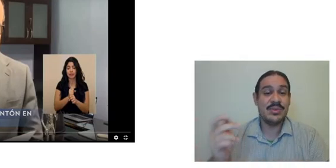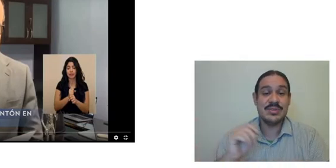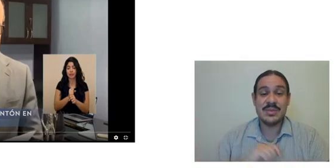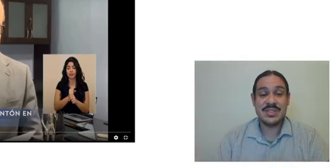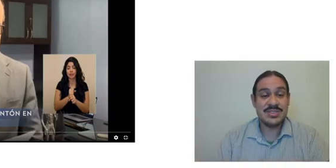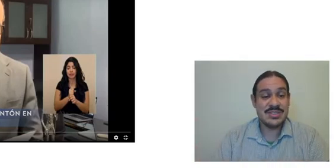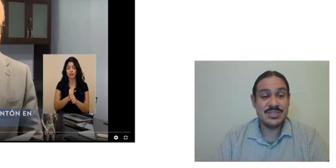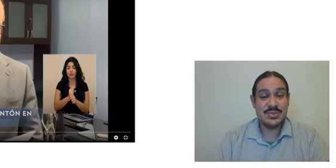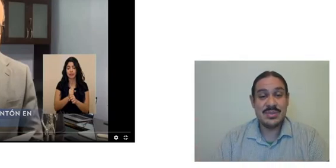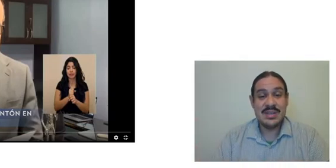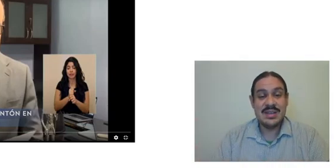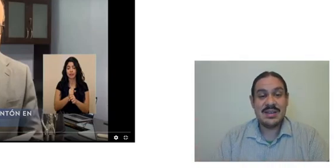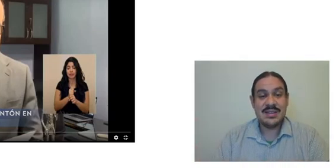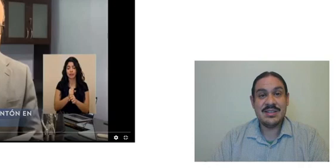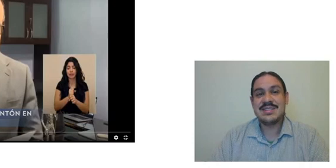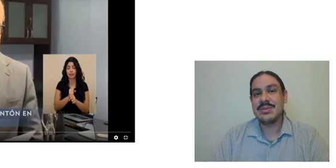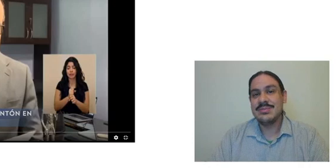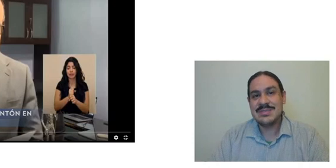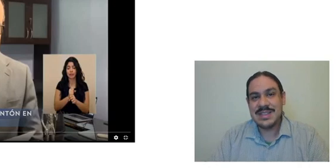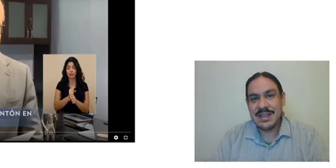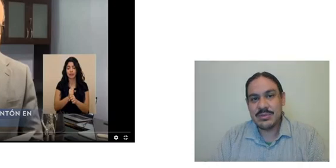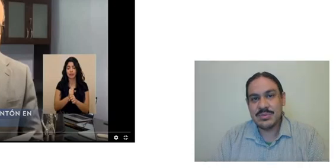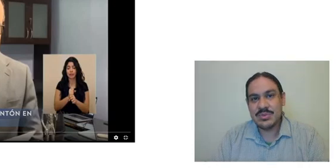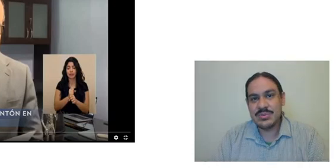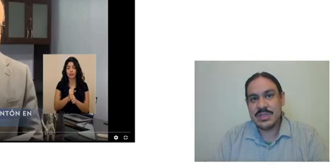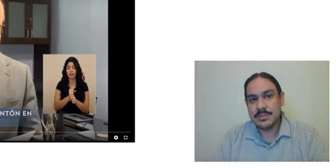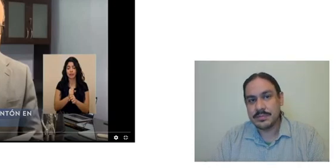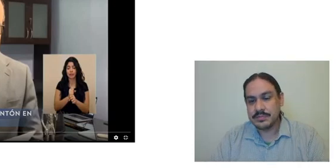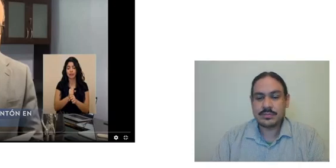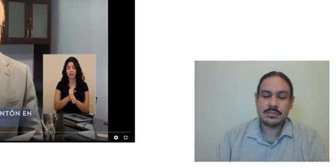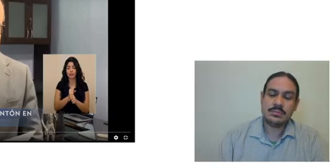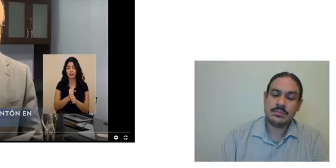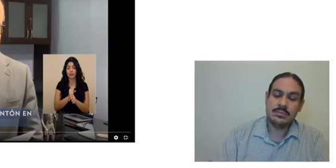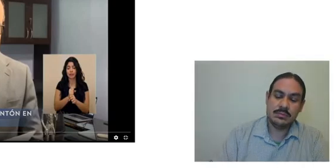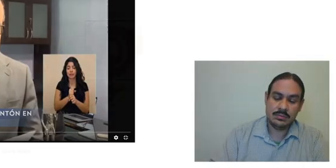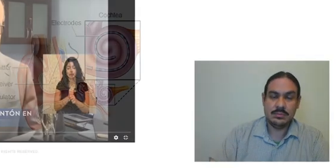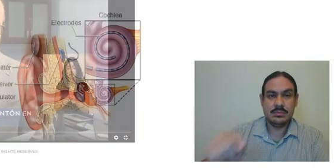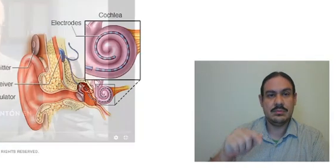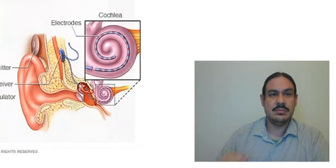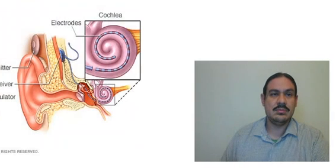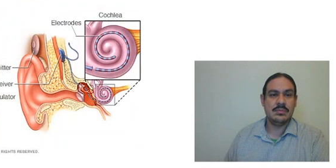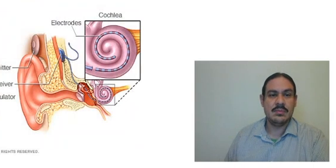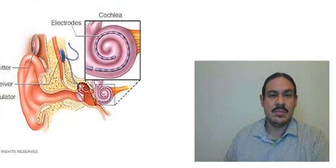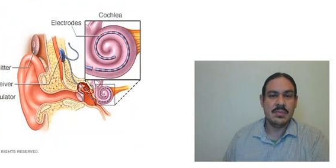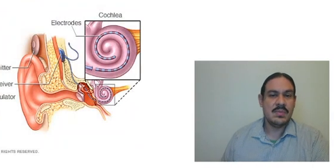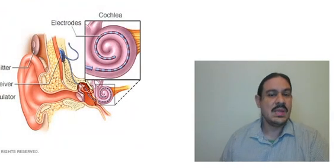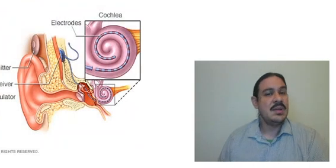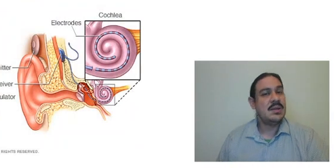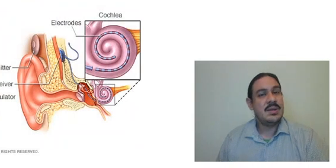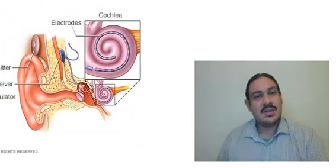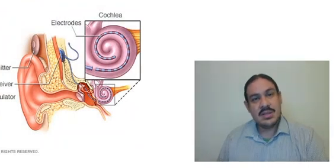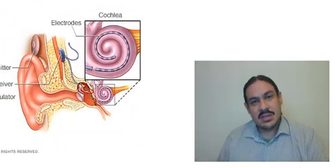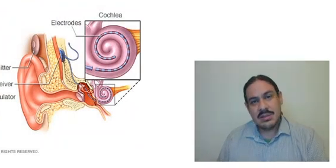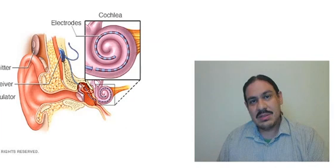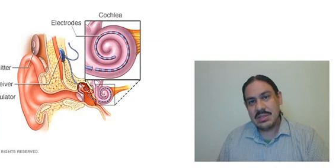you might have heard about cochlear implants